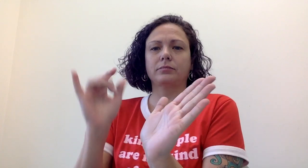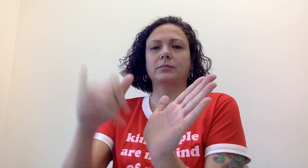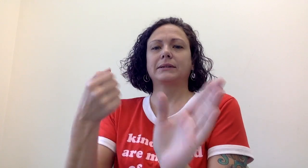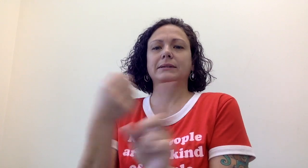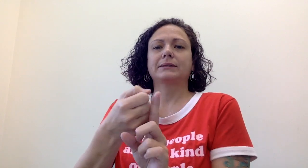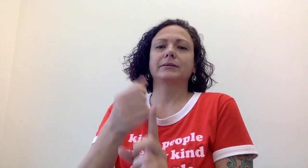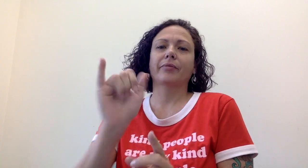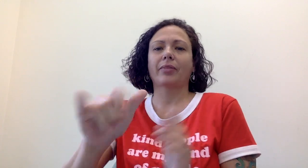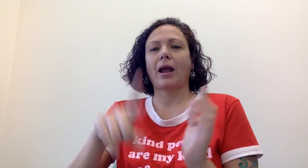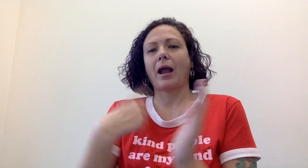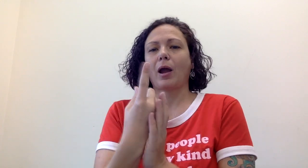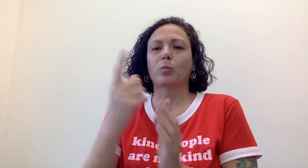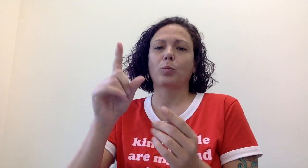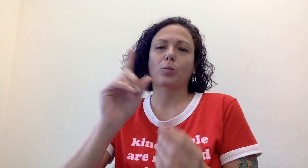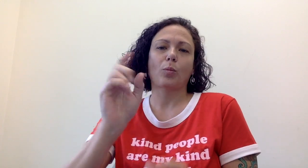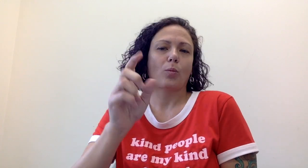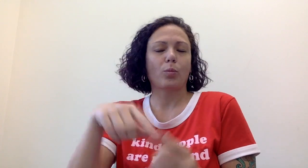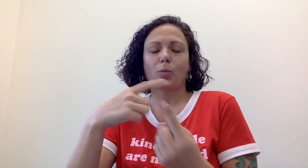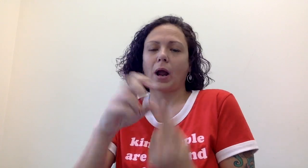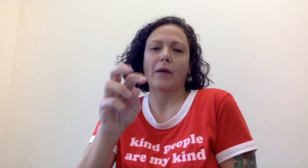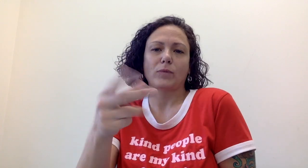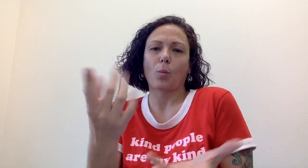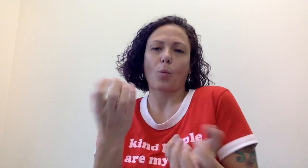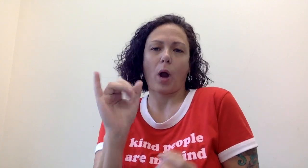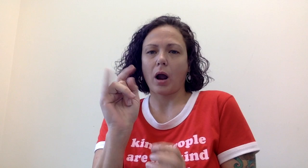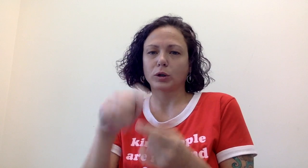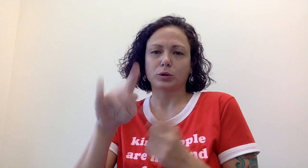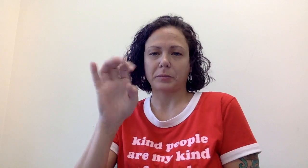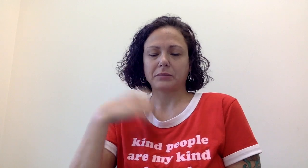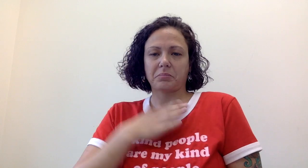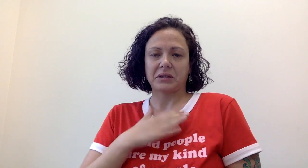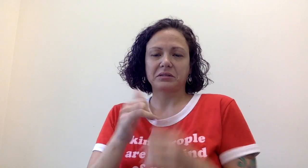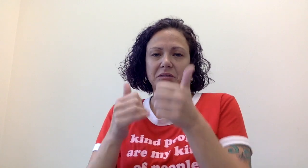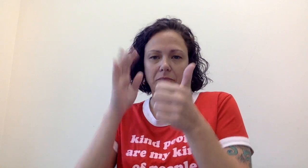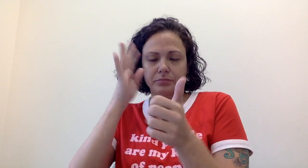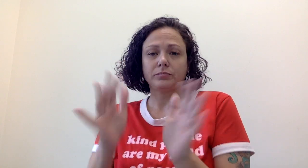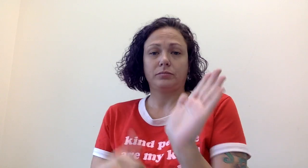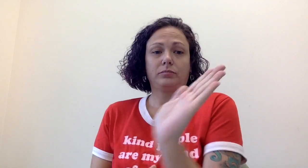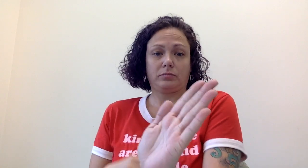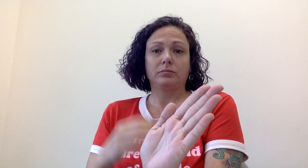Until you hit that first hour where you can eat, whenever you want it to be. For example, mine is 10 am.